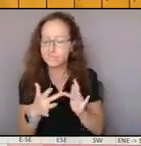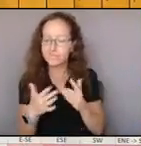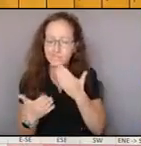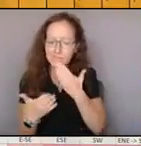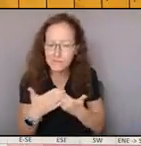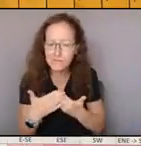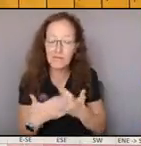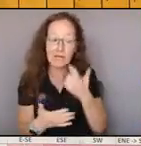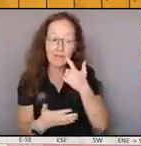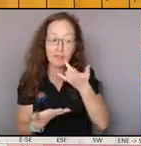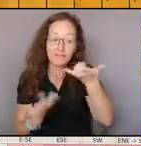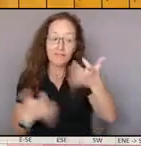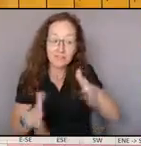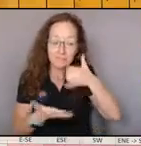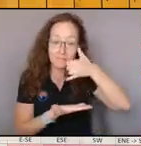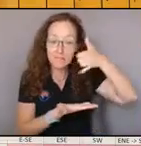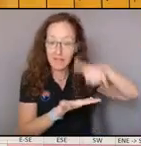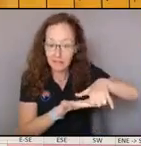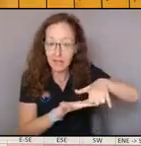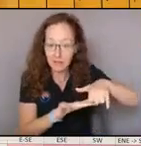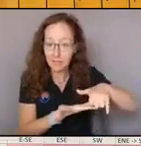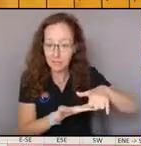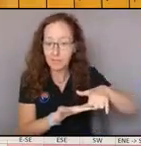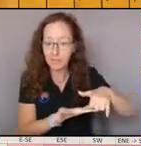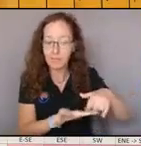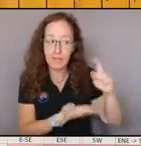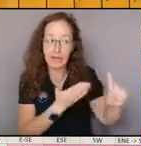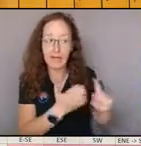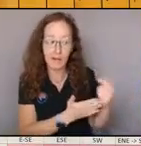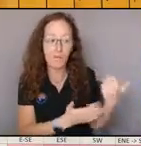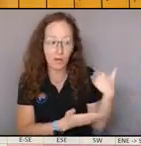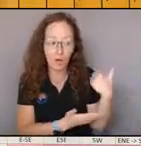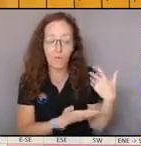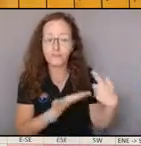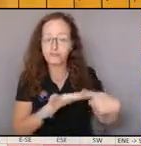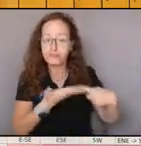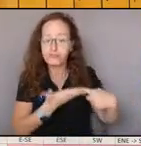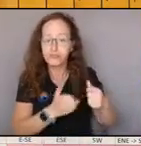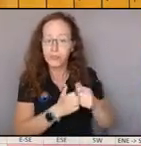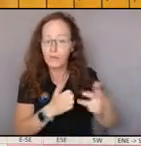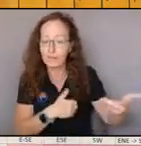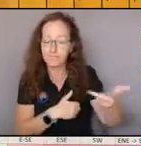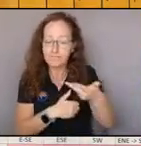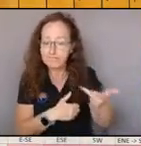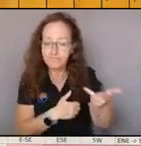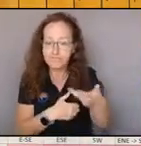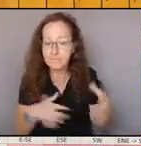CALL WITH THEM EARLIER TODAY, OR JUST AN HOUR AGO. AND SO REALLY WE REALLY TALKED ABOUT THE WEATHER EVENT